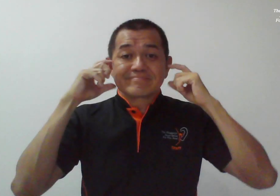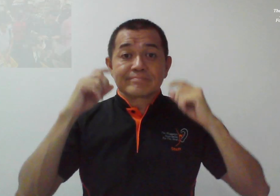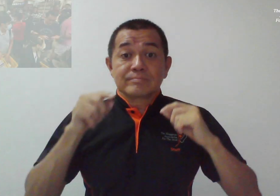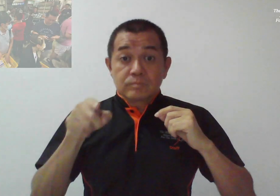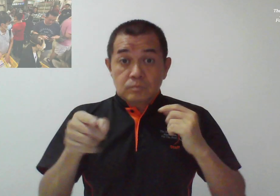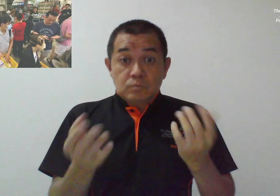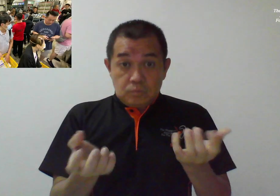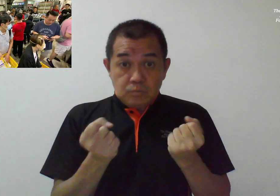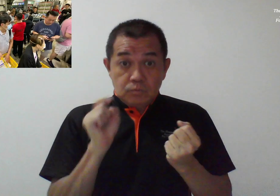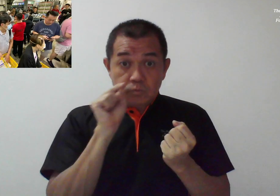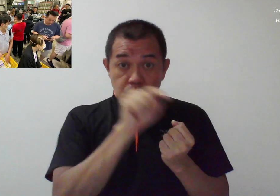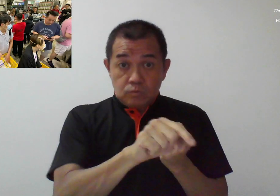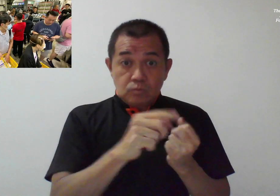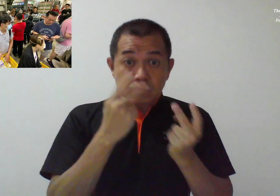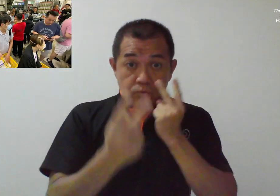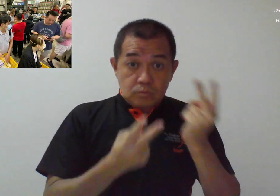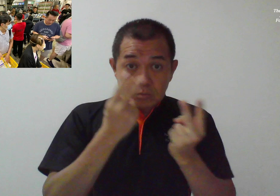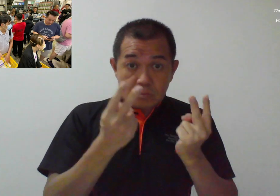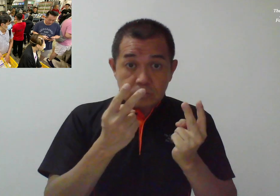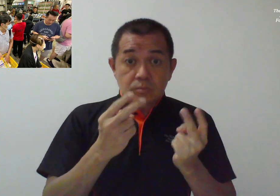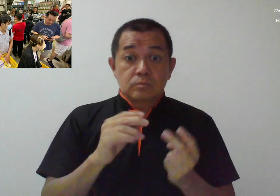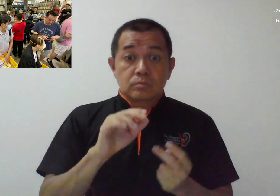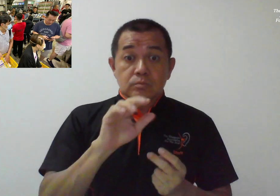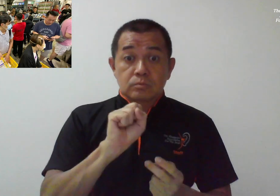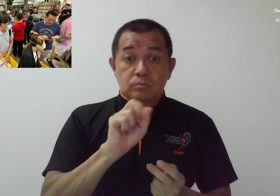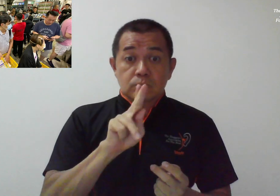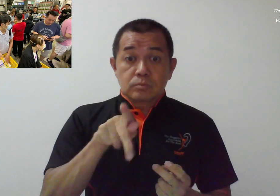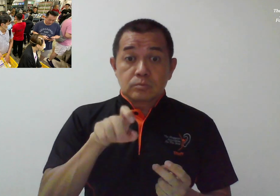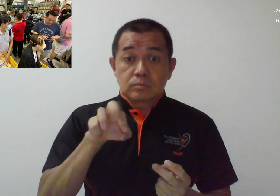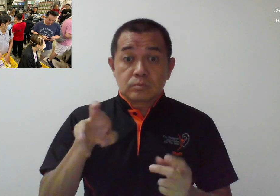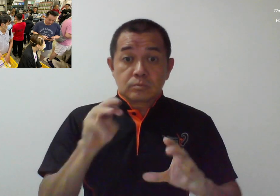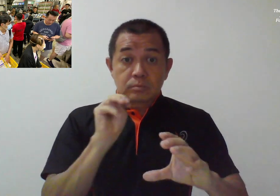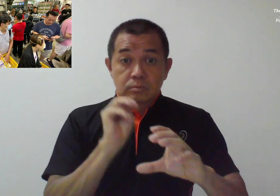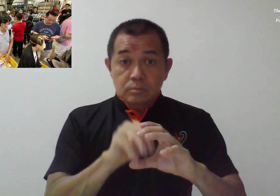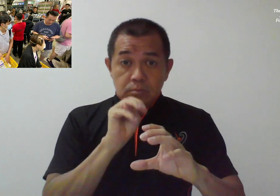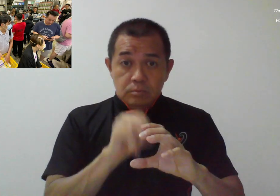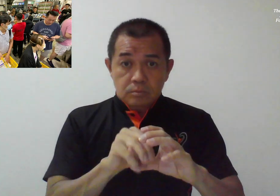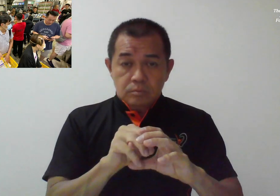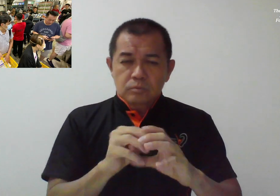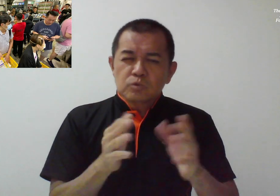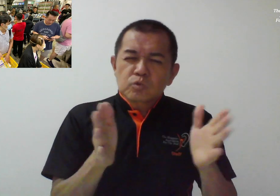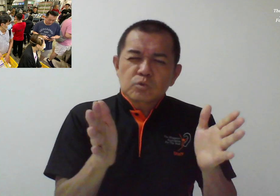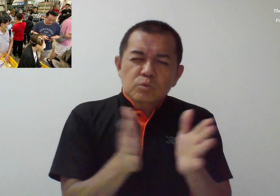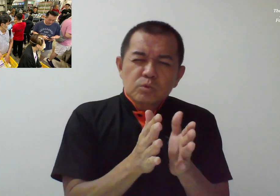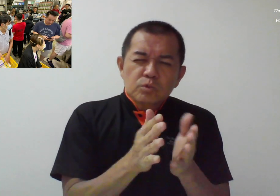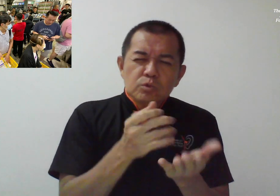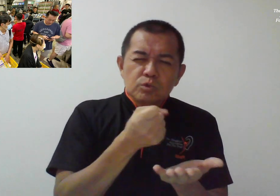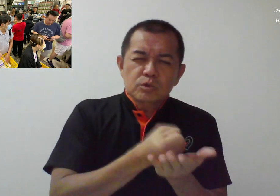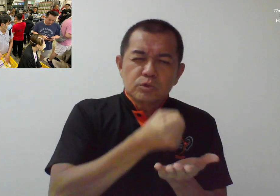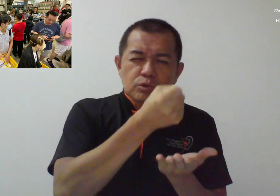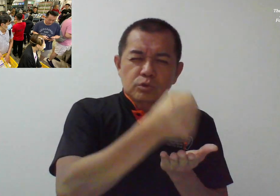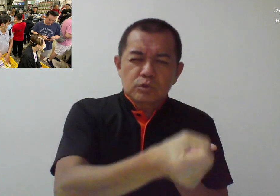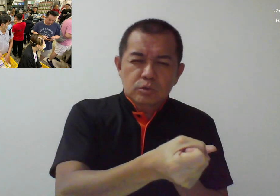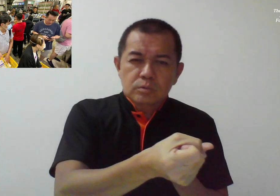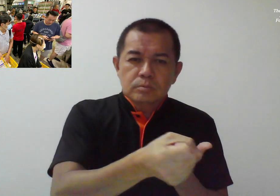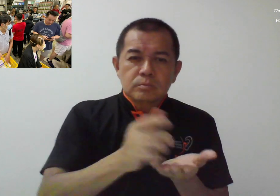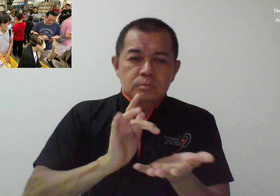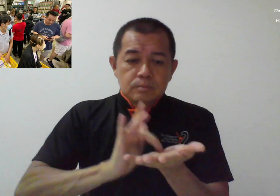People visiting supermarkets, convenience stores,